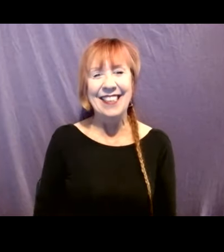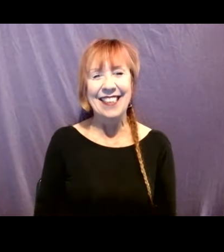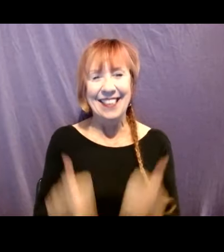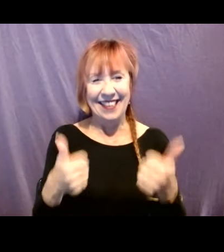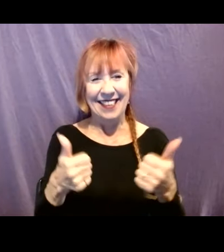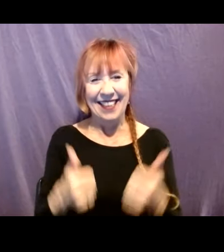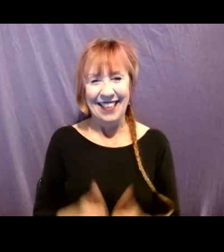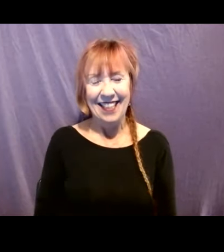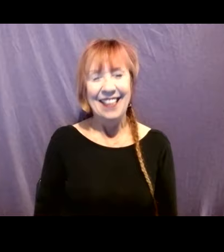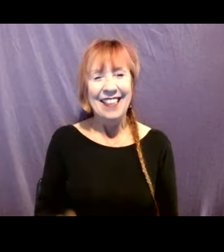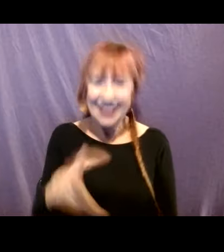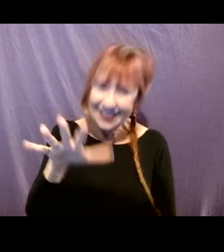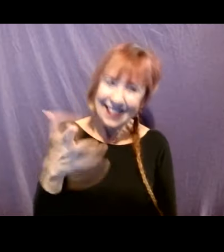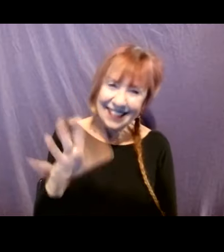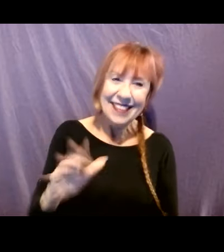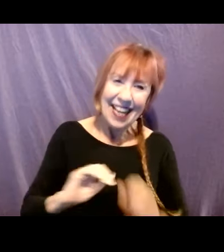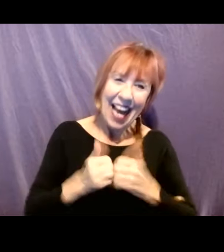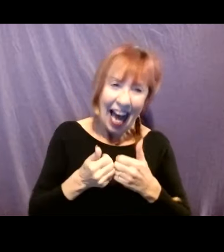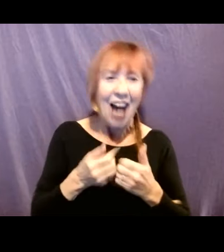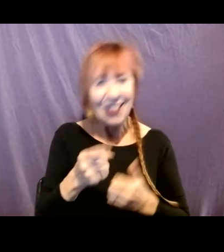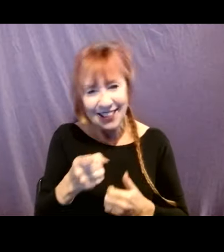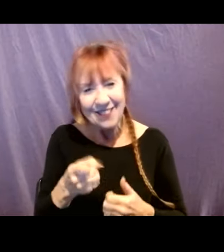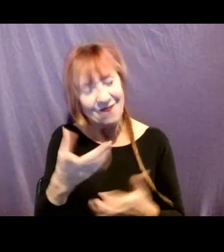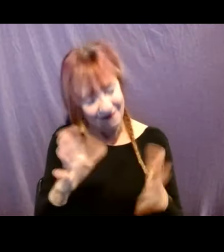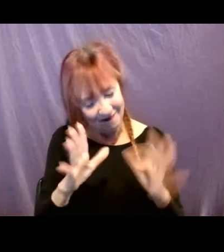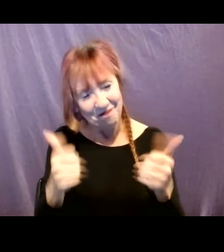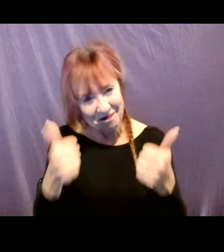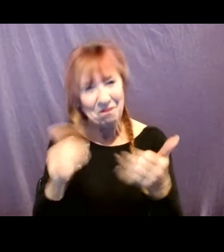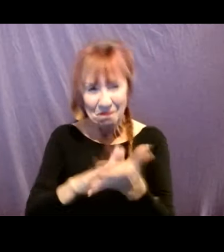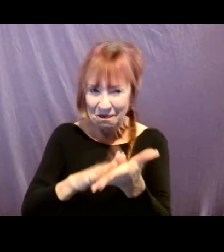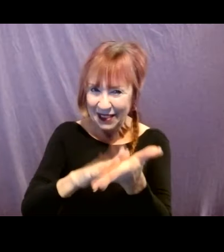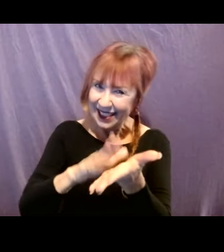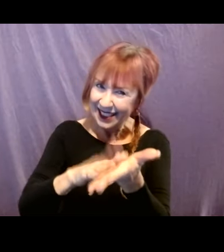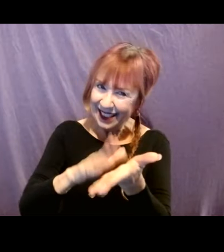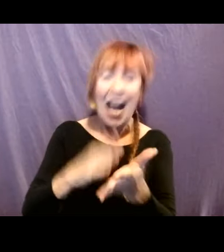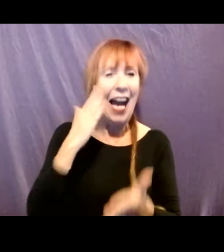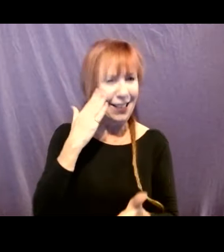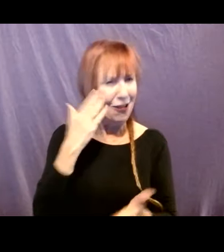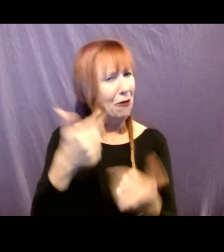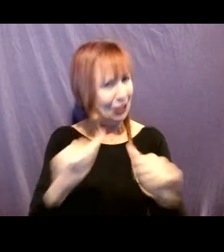Did I do okay? How are you? I'm trying, I'm trying.